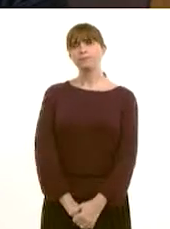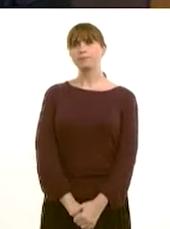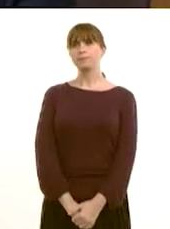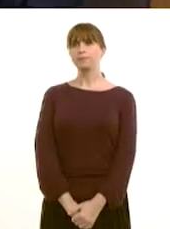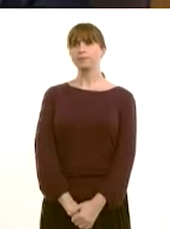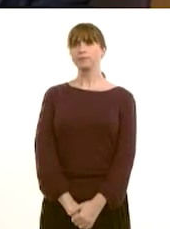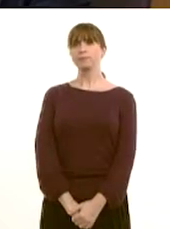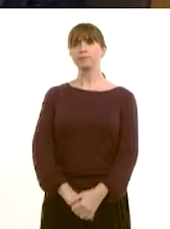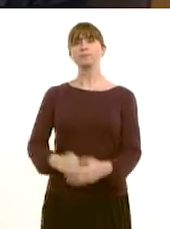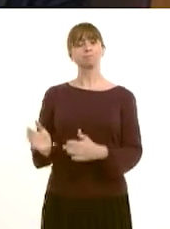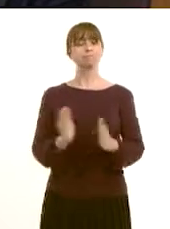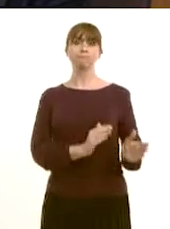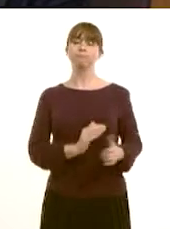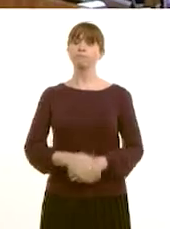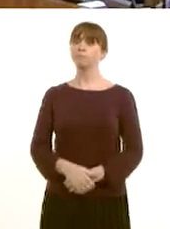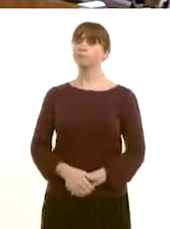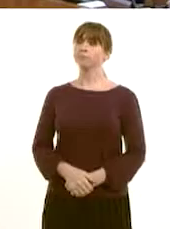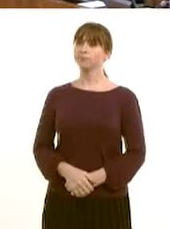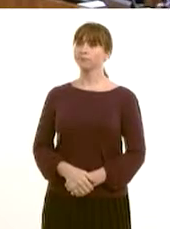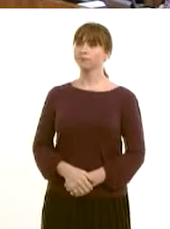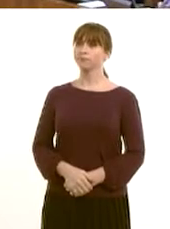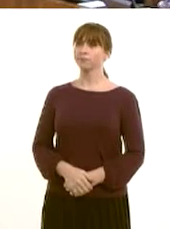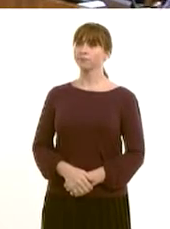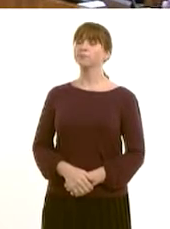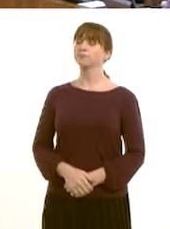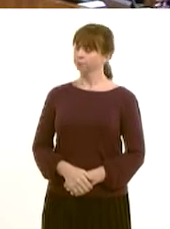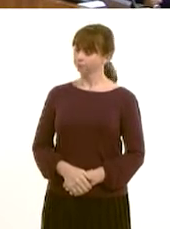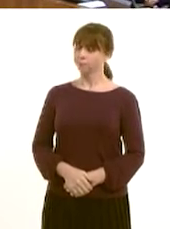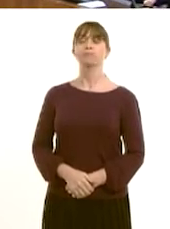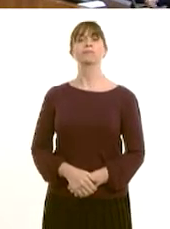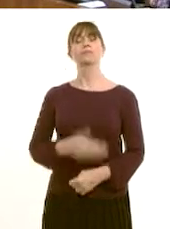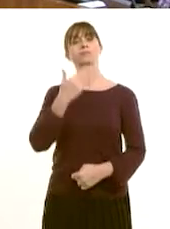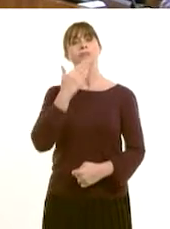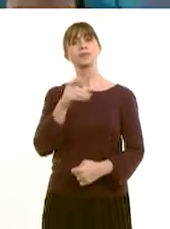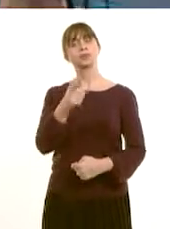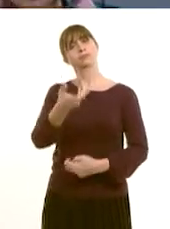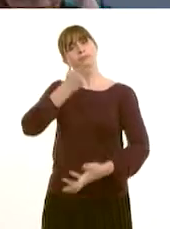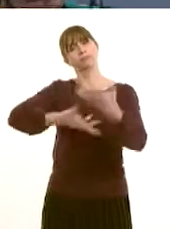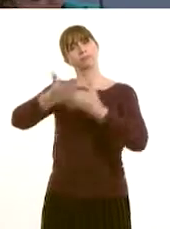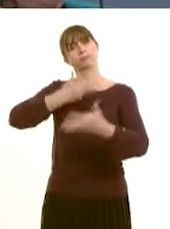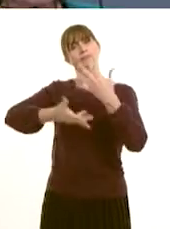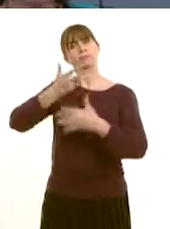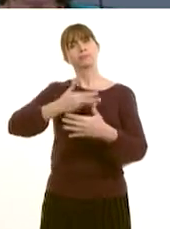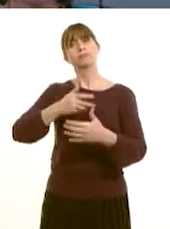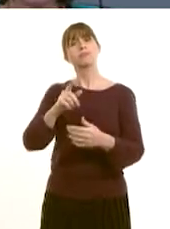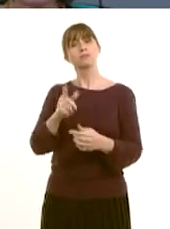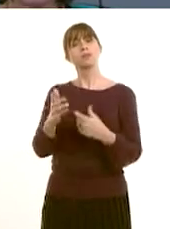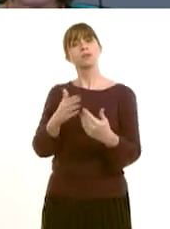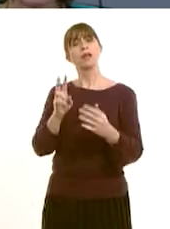A wnaiff y Prif Weinidog ddatganiad am y camau y mae Llywodraeth Cymru yn eu cymryd i fynd i'r afael ag amseroedd aros y GIG yng Nghanol De Cymru?